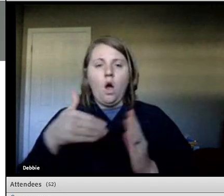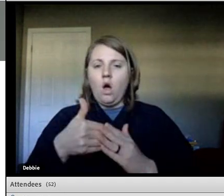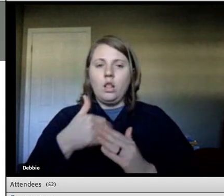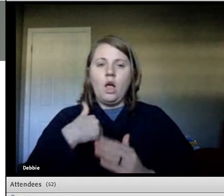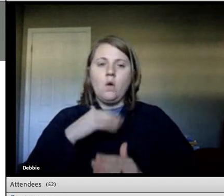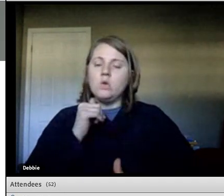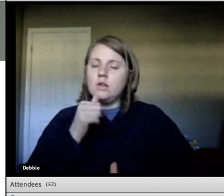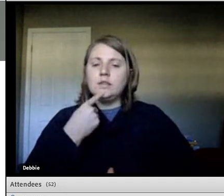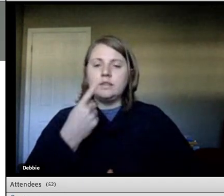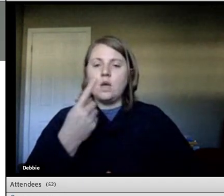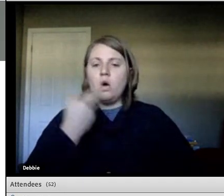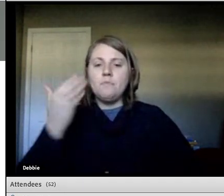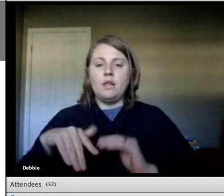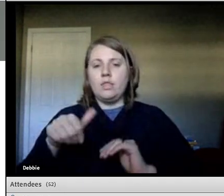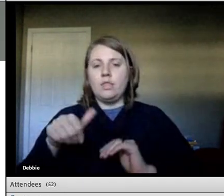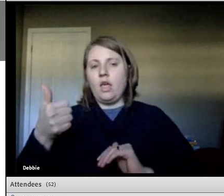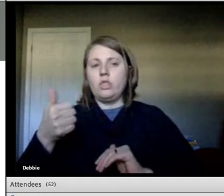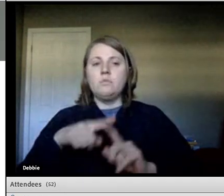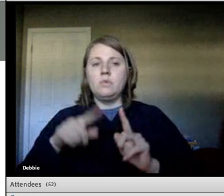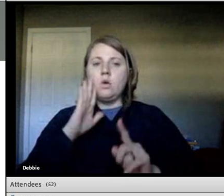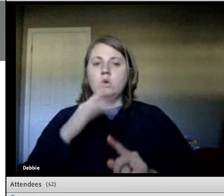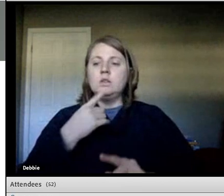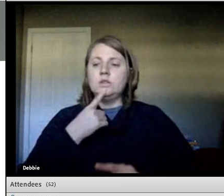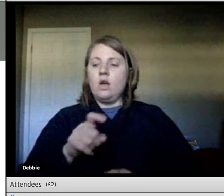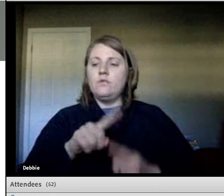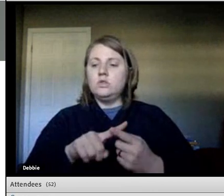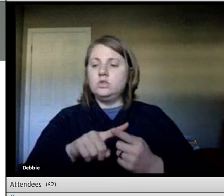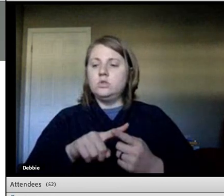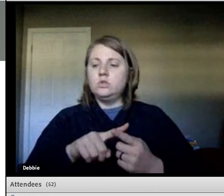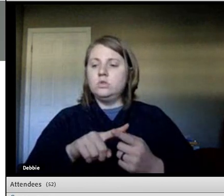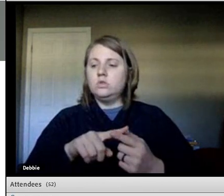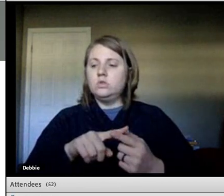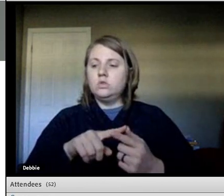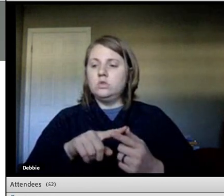between the three of them to create infographics.